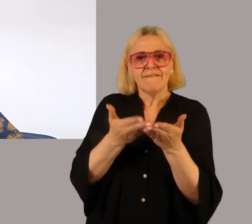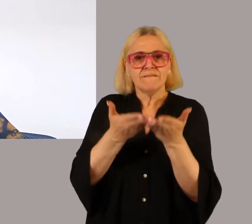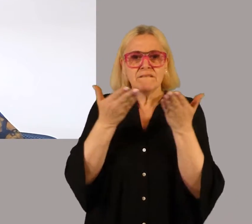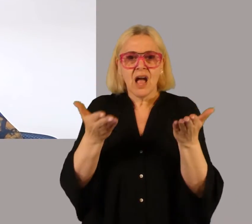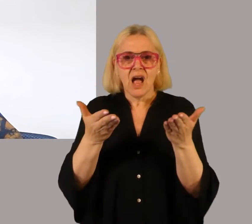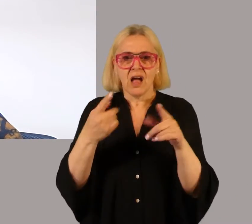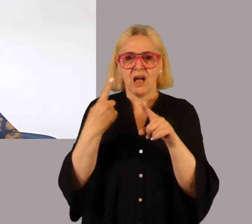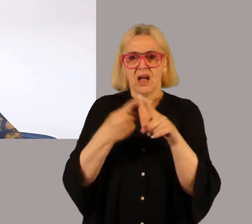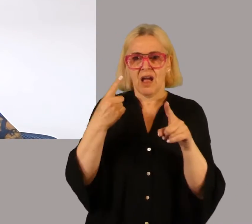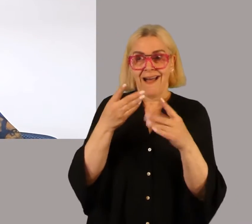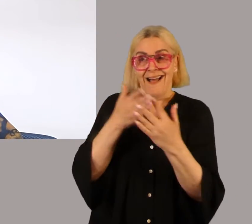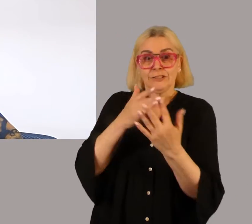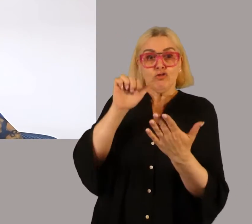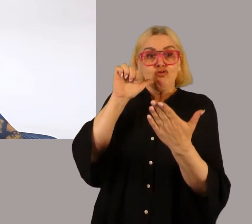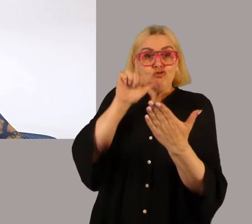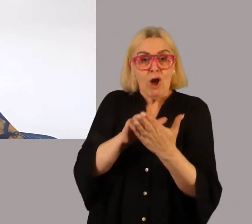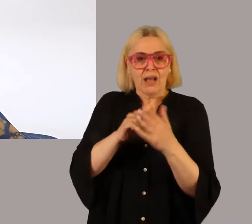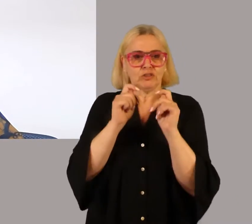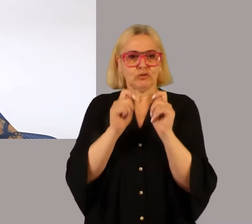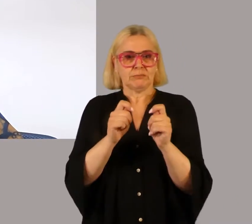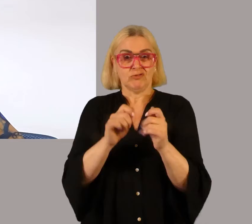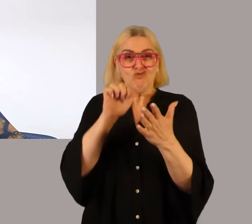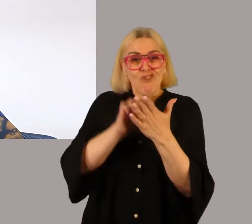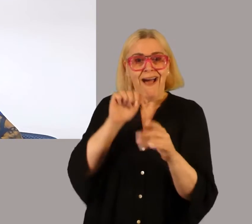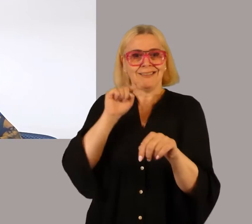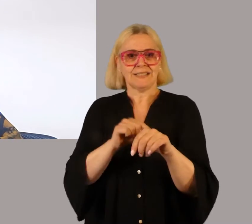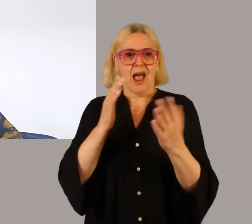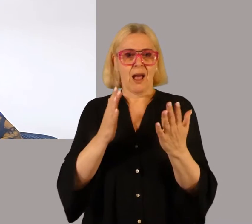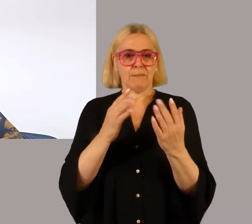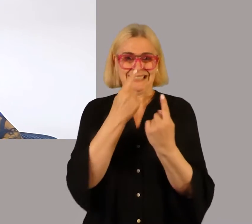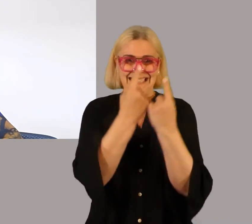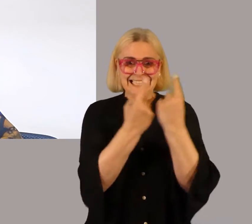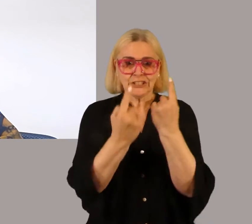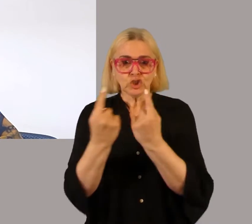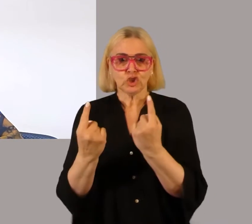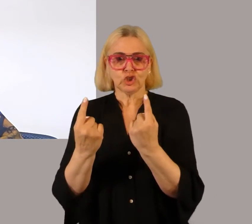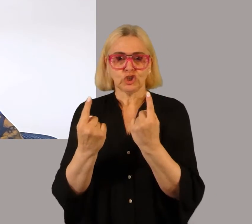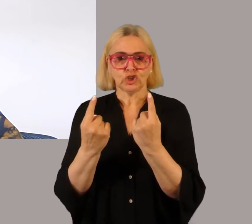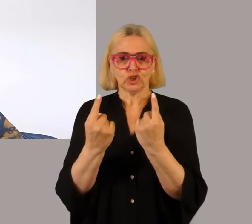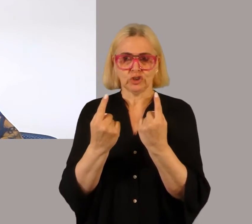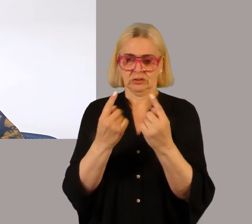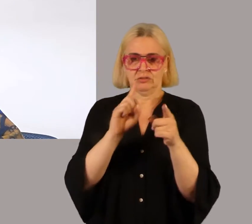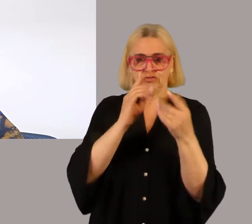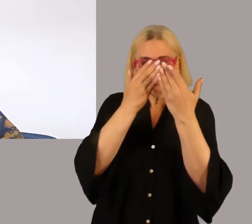equitable and prompt access to the right treatment at the right time for each individual while